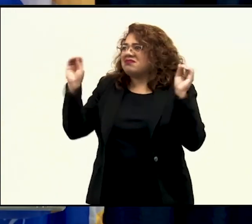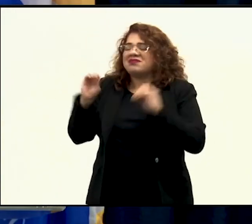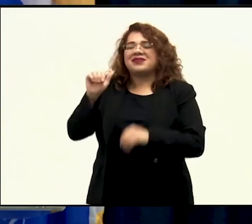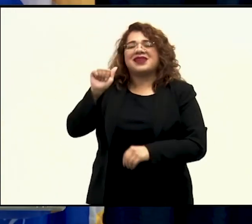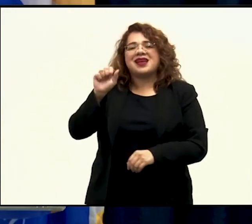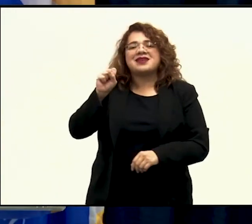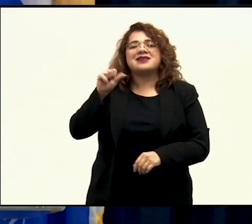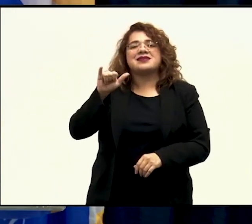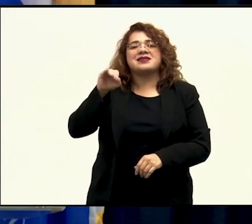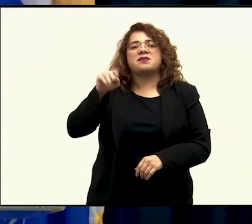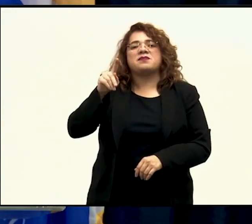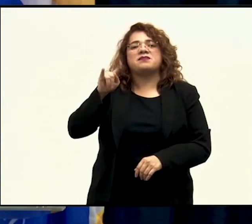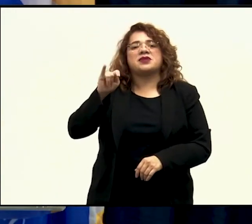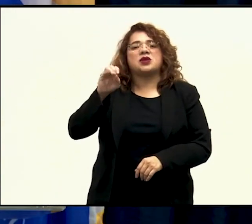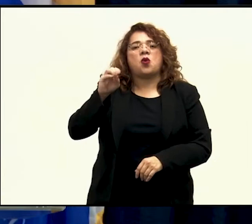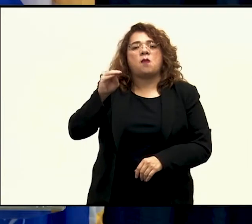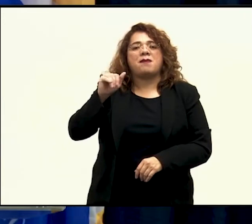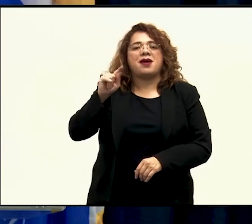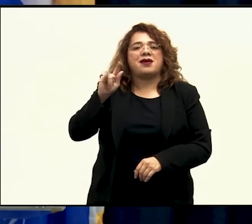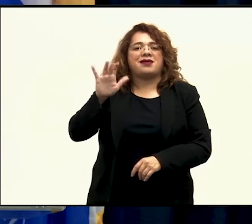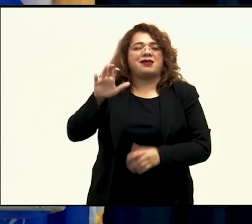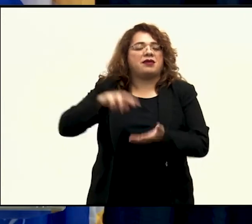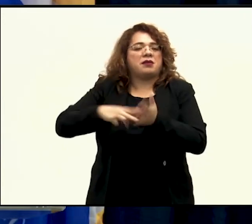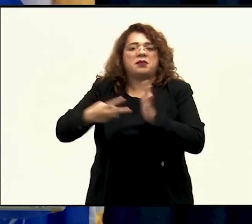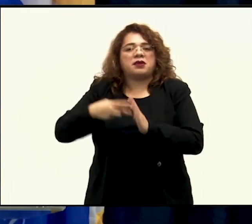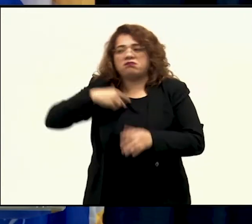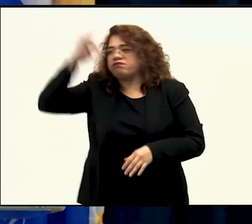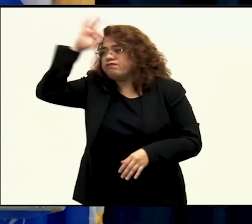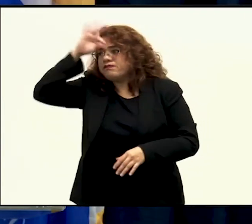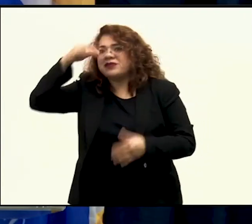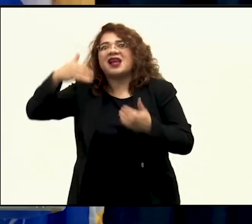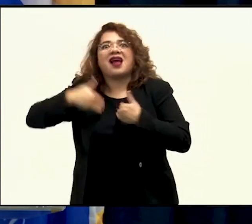Masks also protect the wearer as they keep the droplets from coming to you.